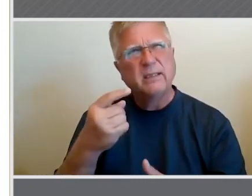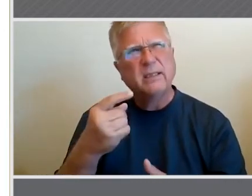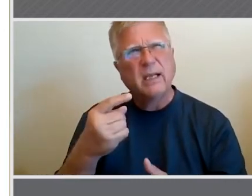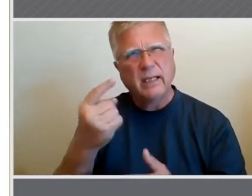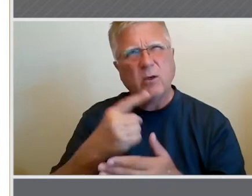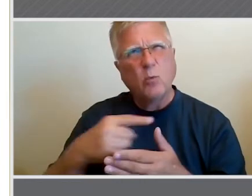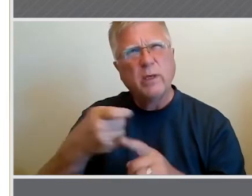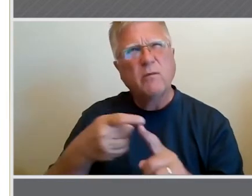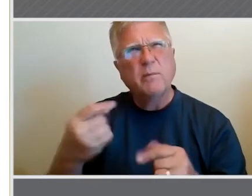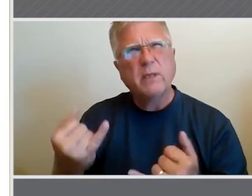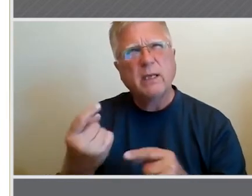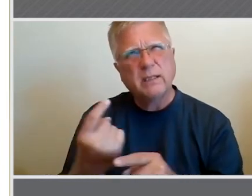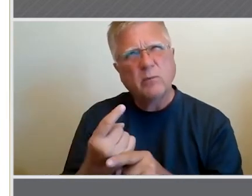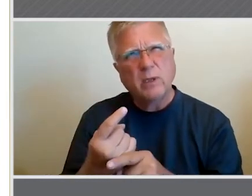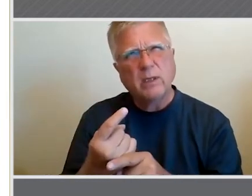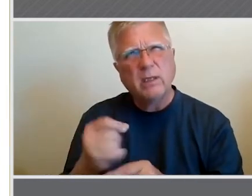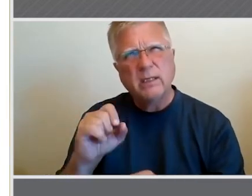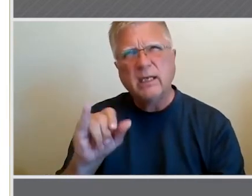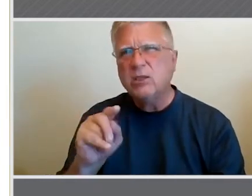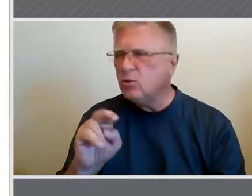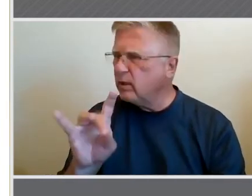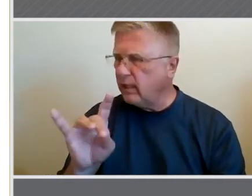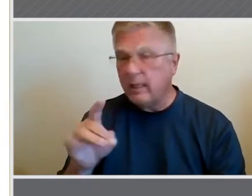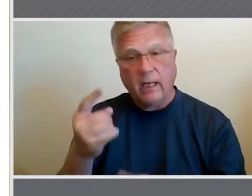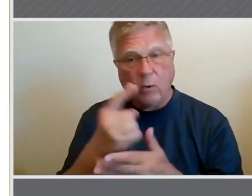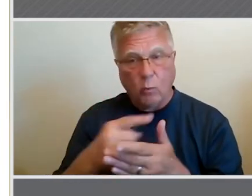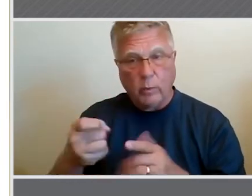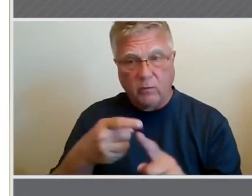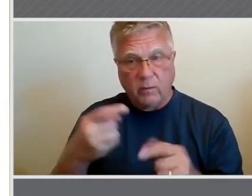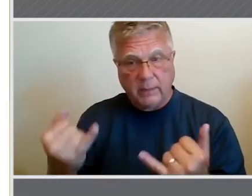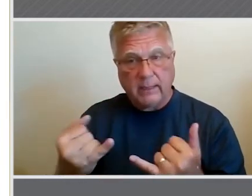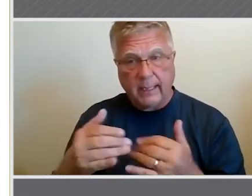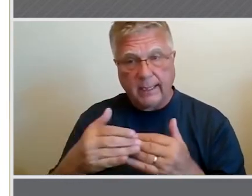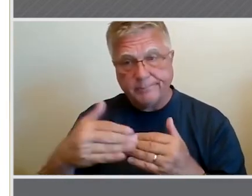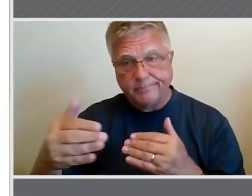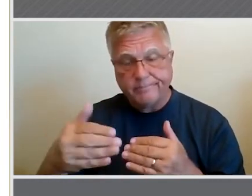Yeah, I think today June 8 yeah week from today it actually opens again so please take a look for it.